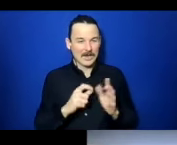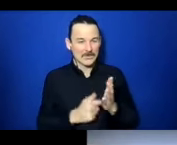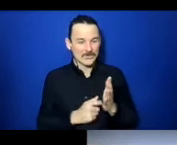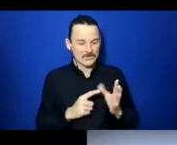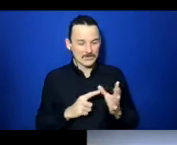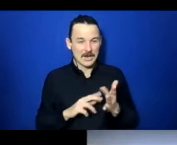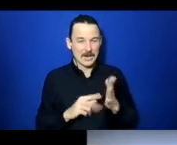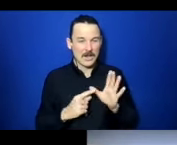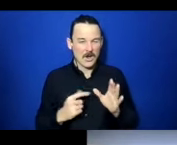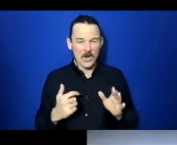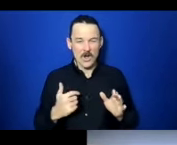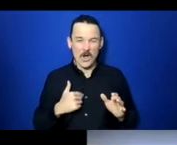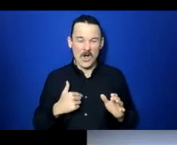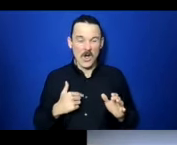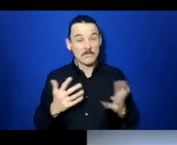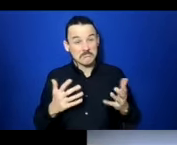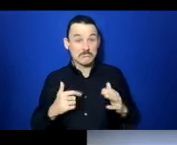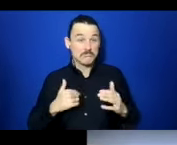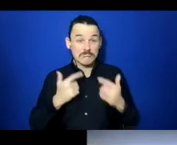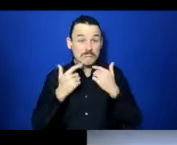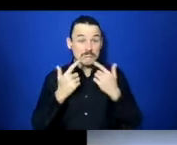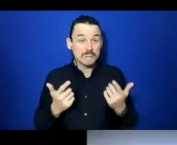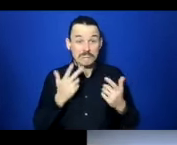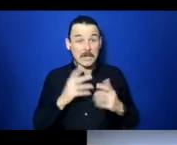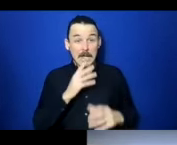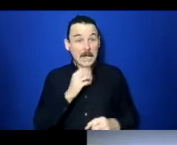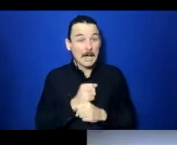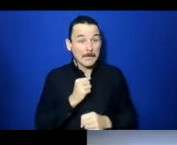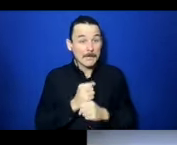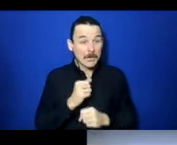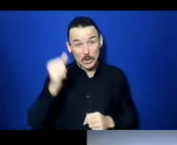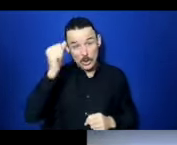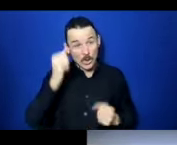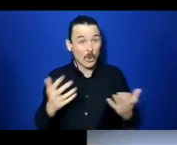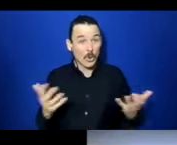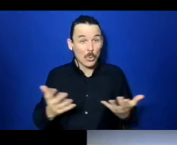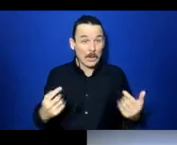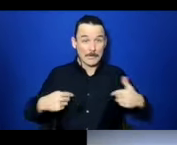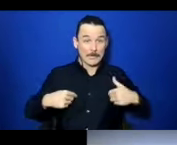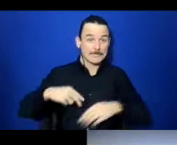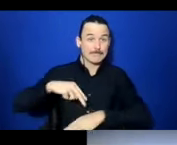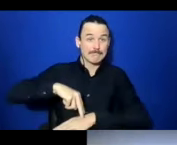I don't mind that government knows where I am or I don't mind if a a city or a county knows where